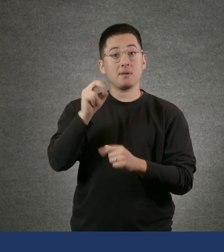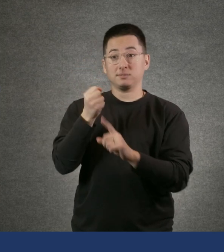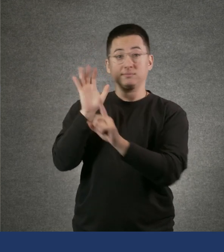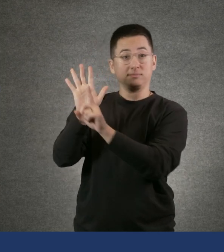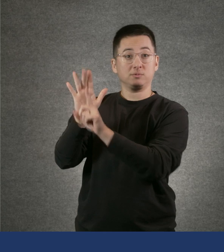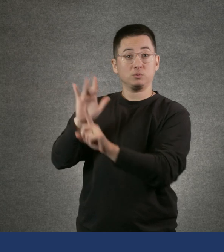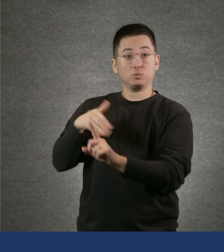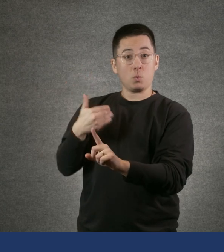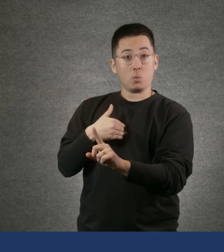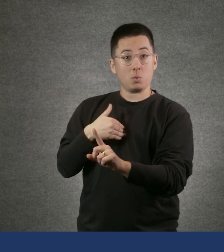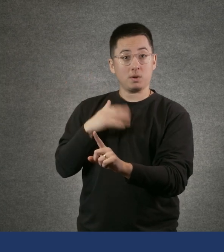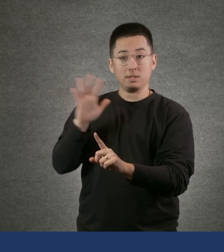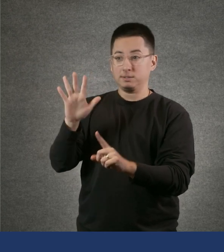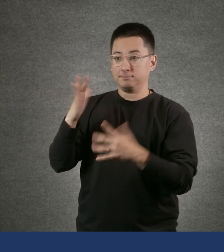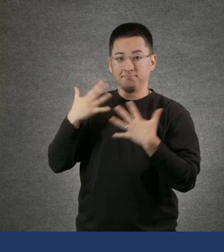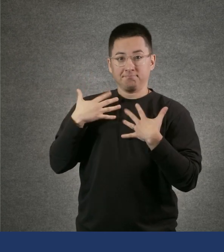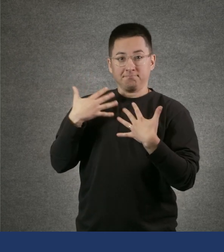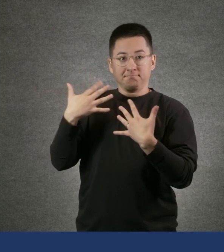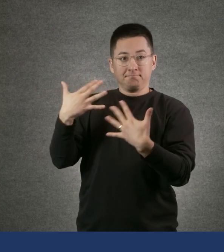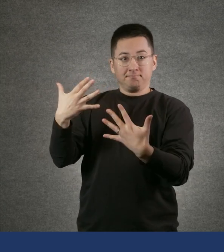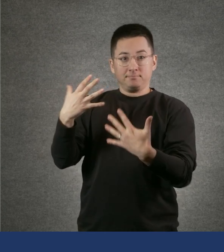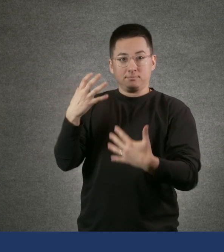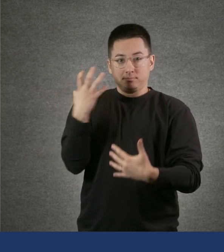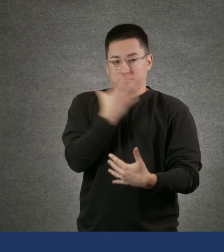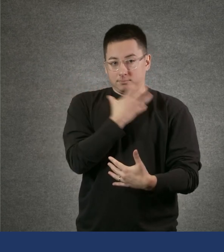Damon's soul, his essence, that which